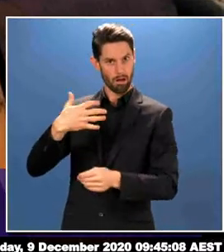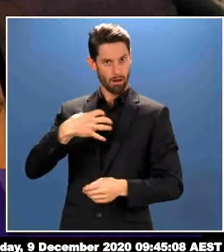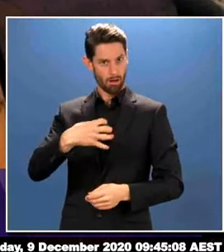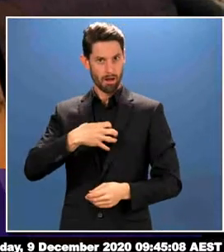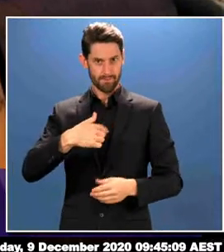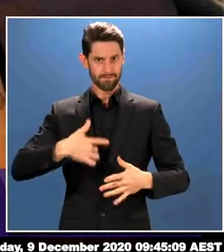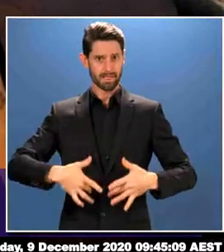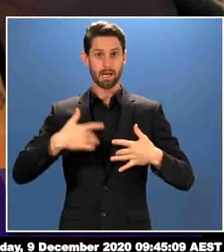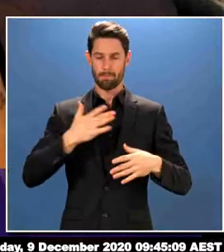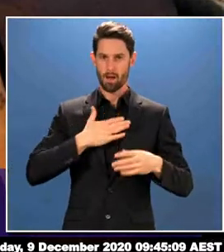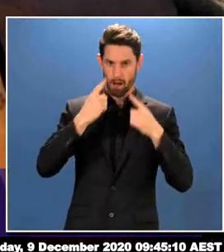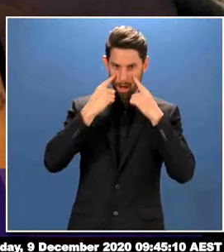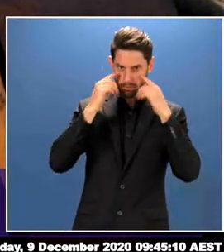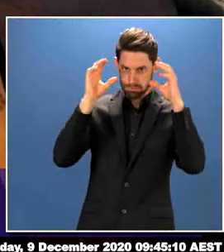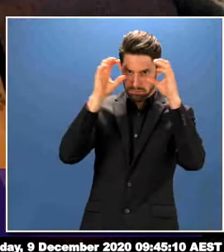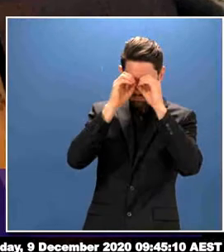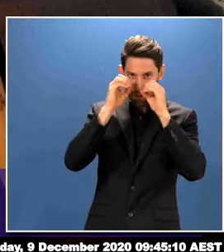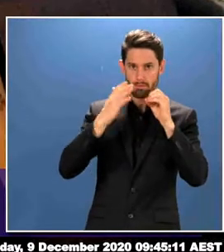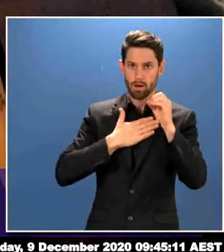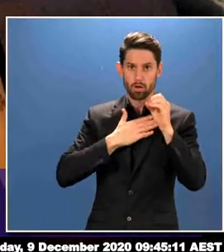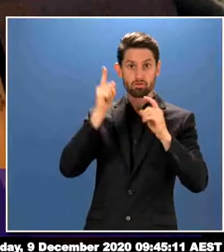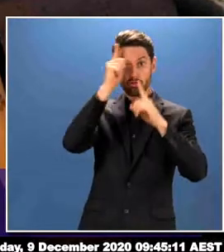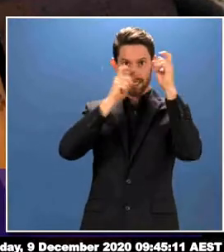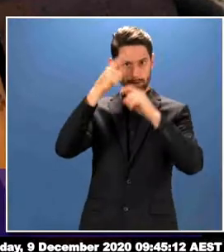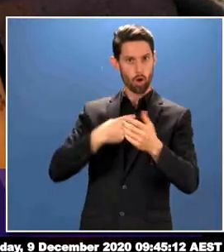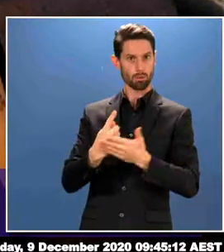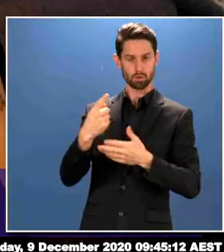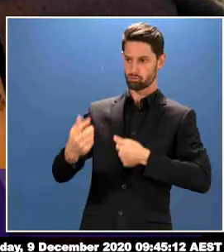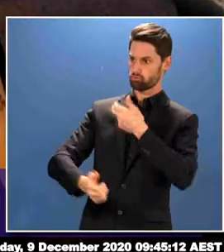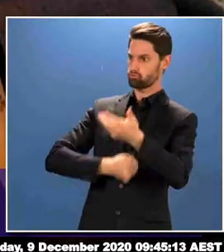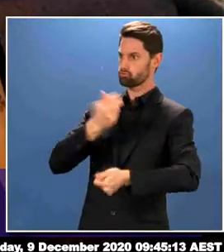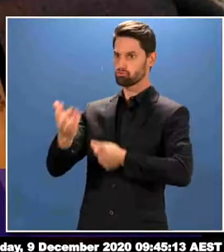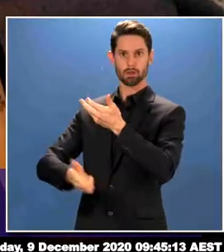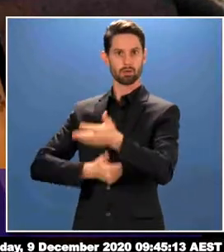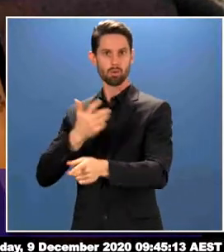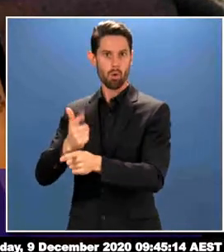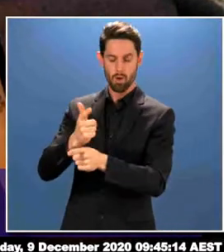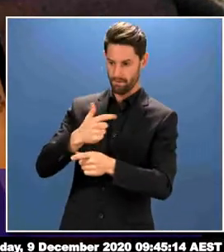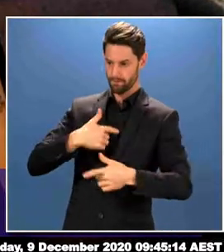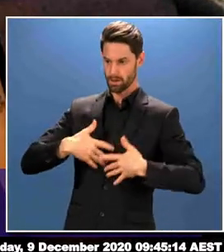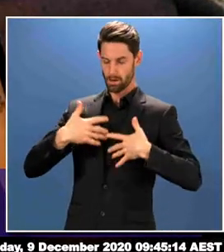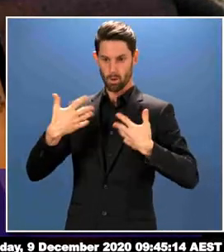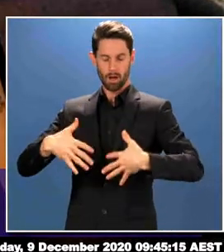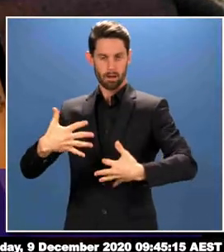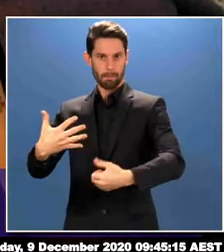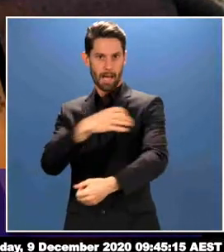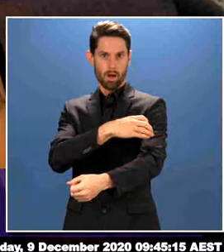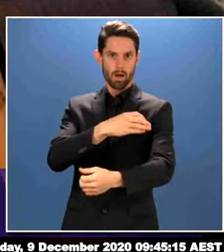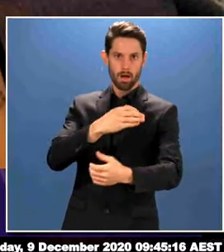vision, are being represented and fulfilled in like a really empowering and creative way."